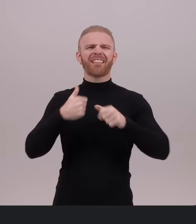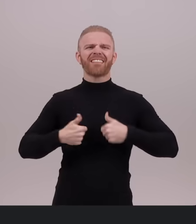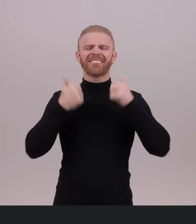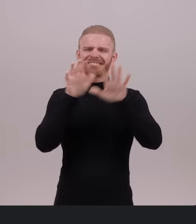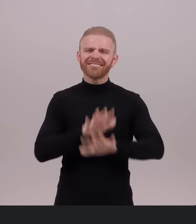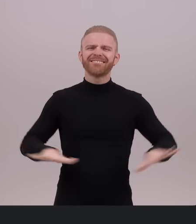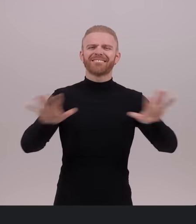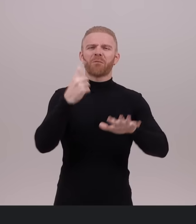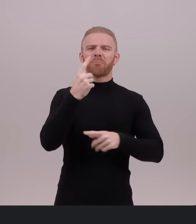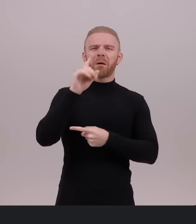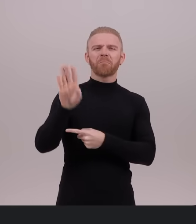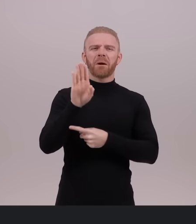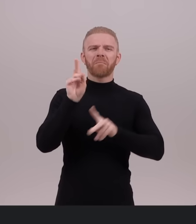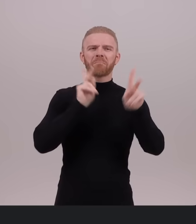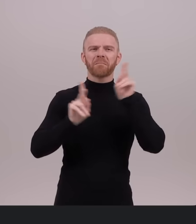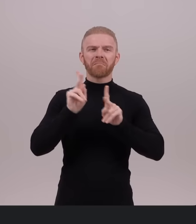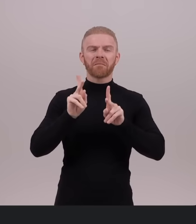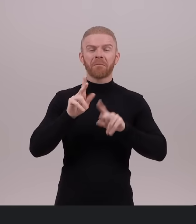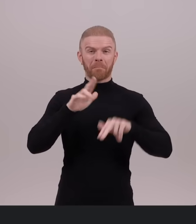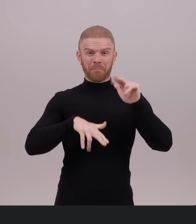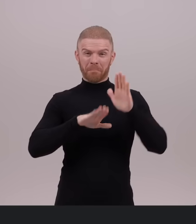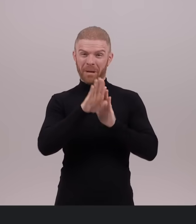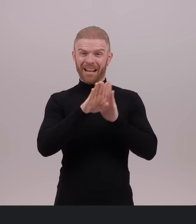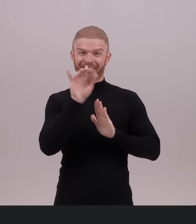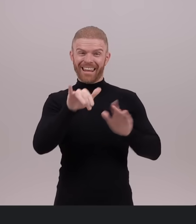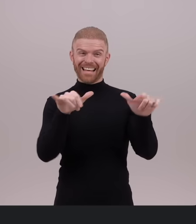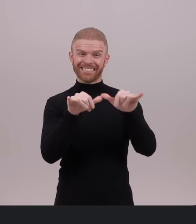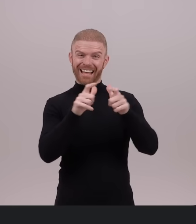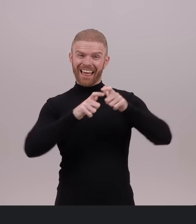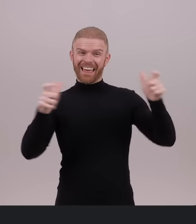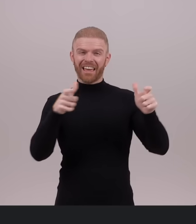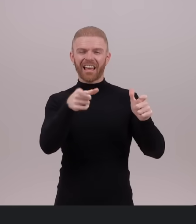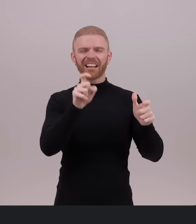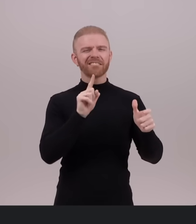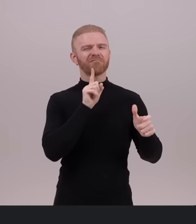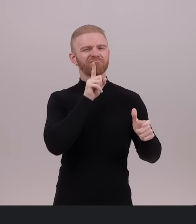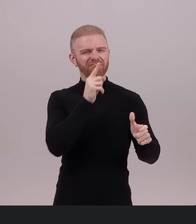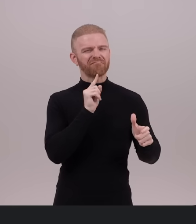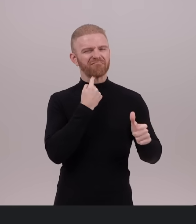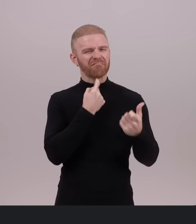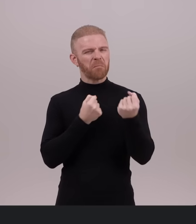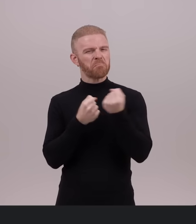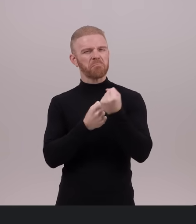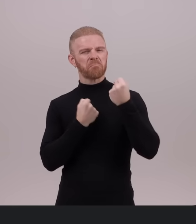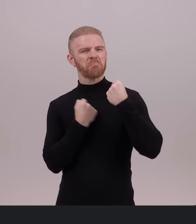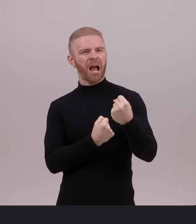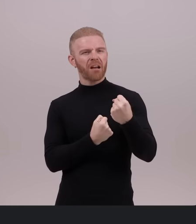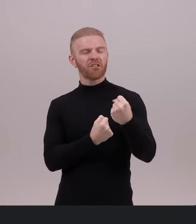To build at that scale, you'll need some serious power and as you heard this morning, we